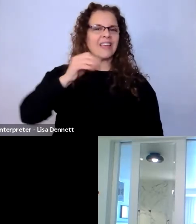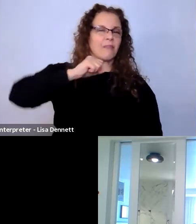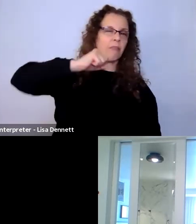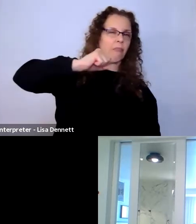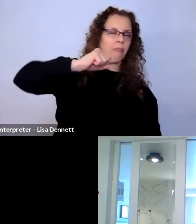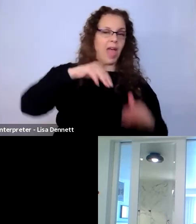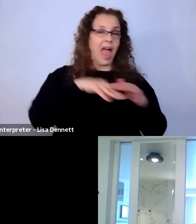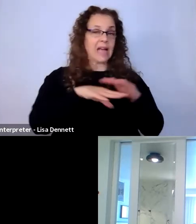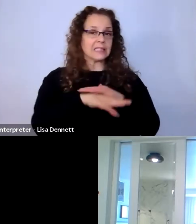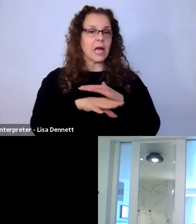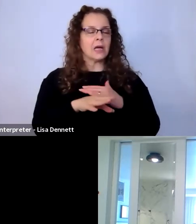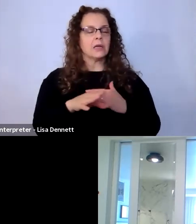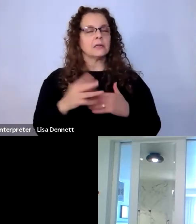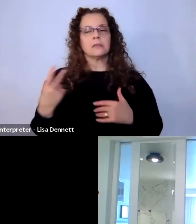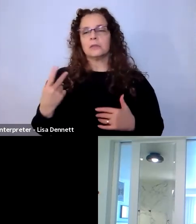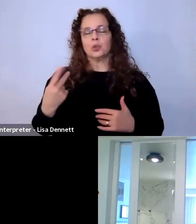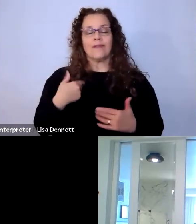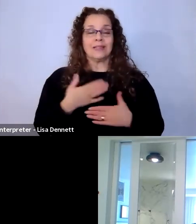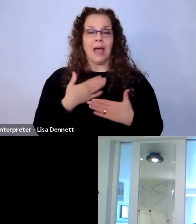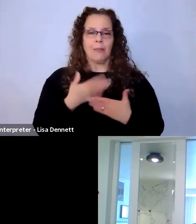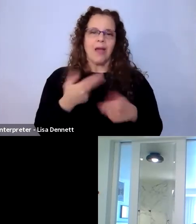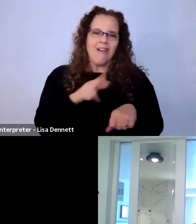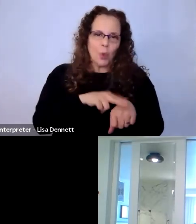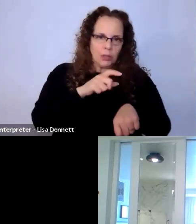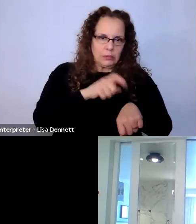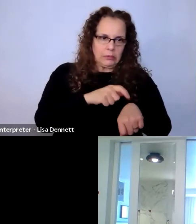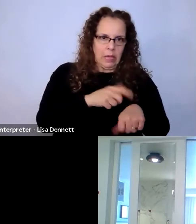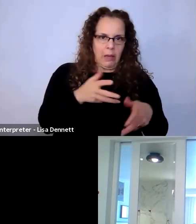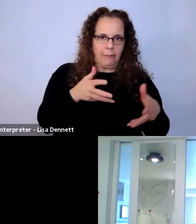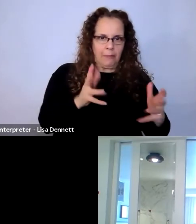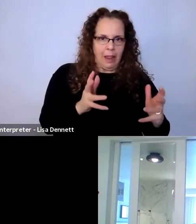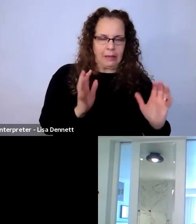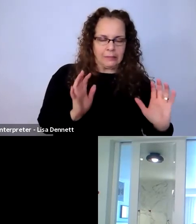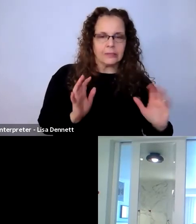do time, of course, permitting. But we went that's part of you know we're not asking enough to